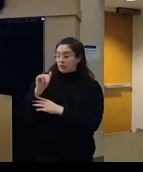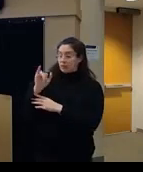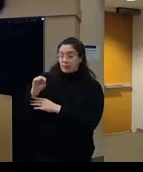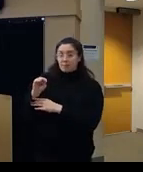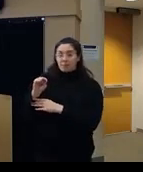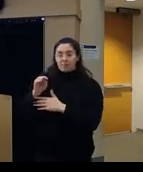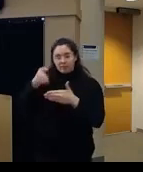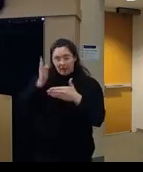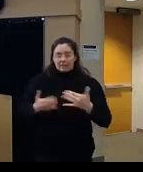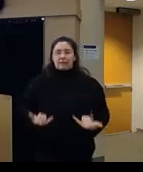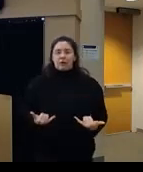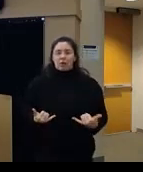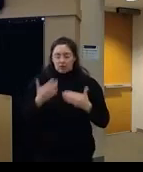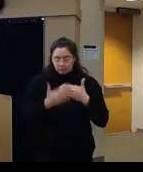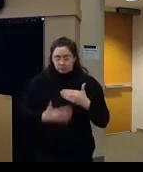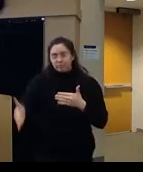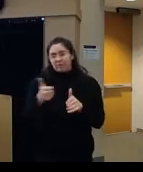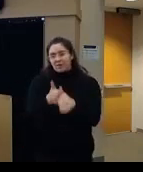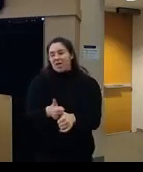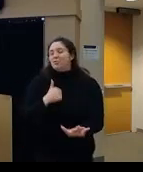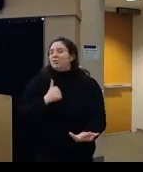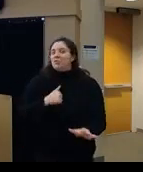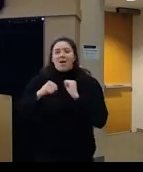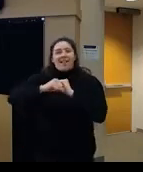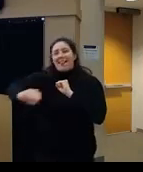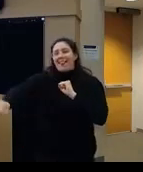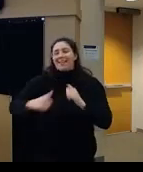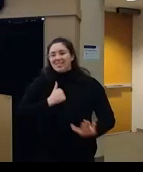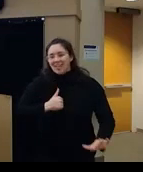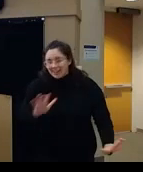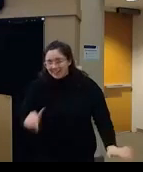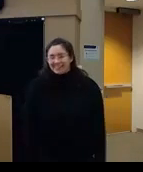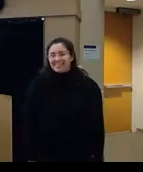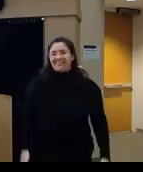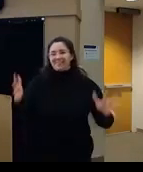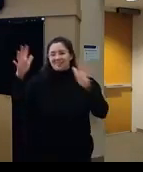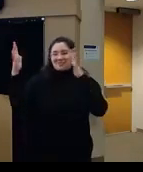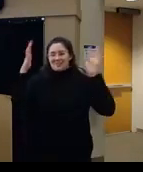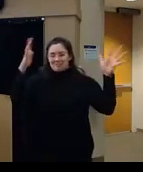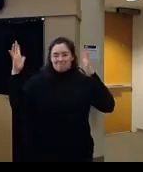else follows I'm sorry I got on the soap box there for let me get back down that soap box